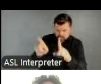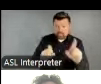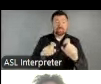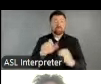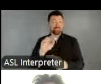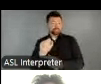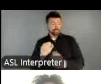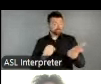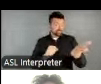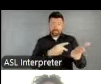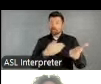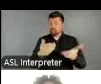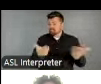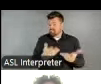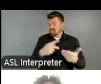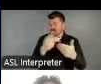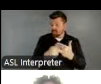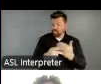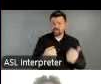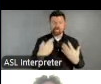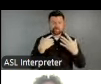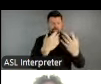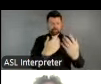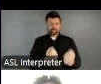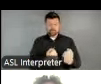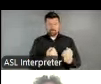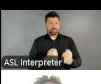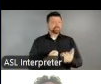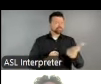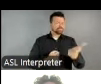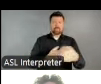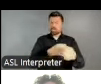a learning initiative, including opportunities for organizations to engage in peer-to-peer